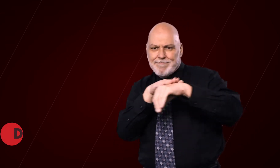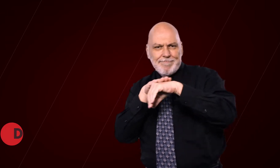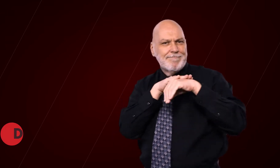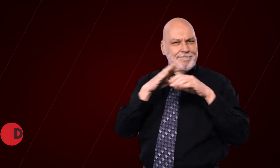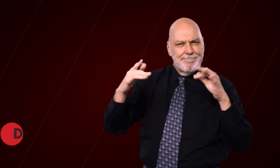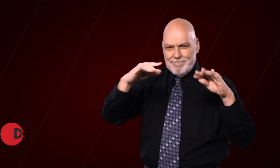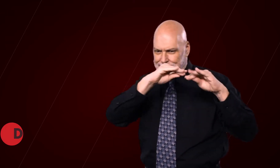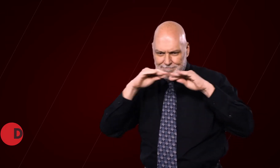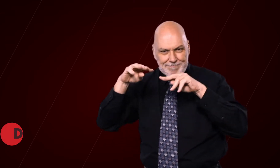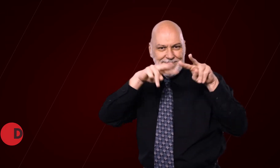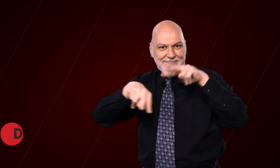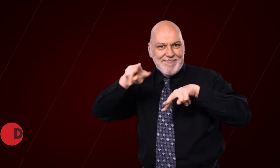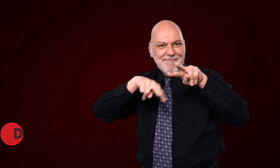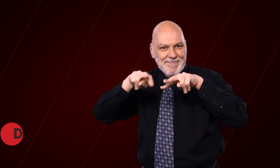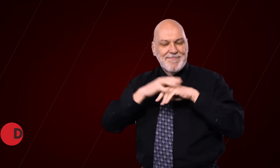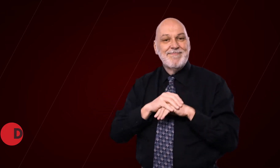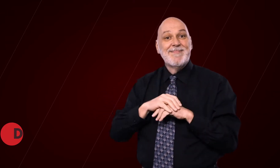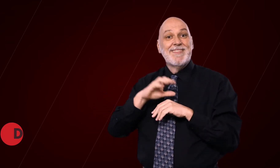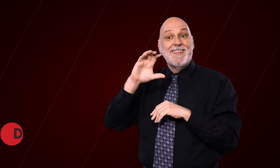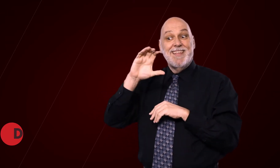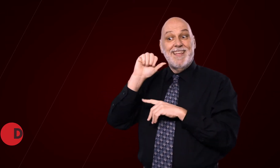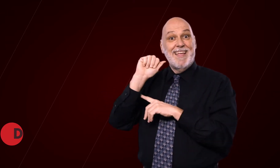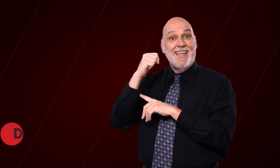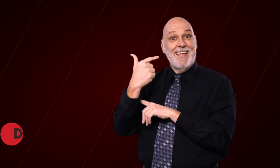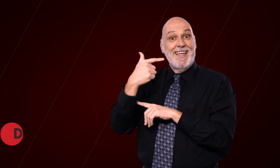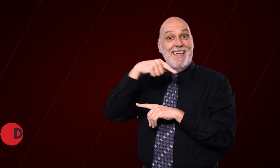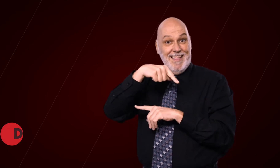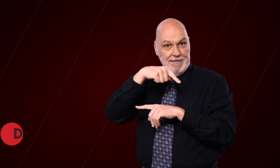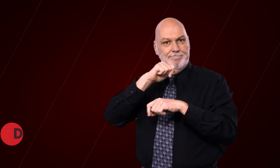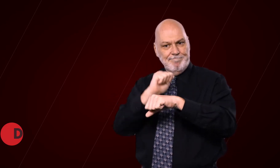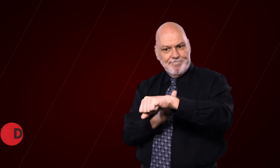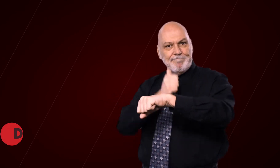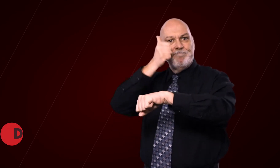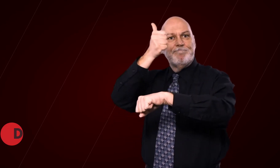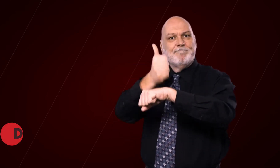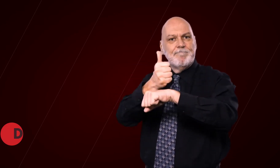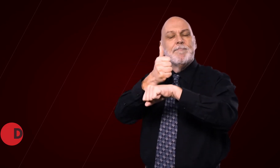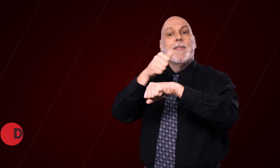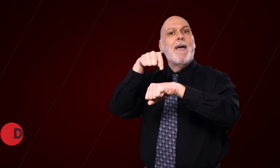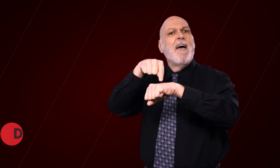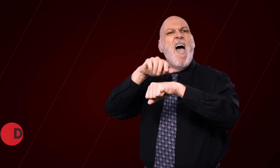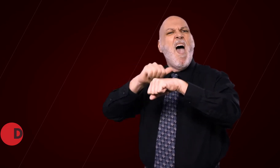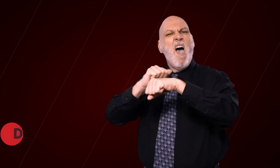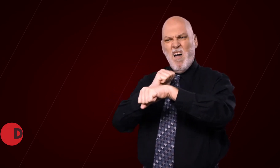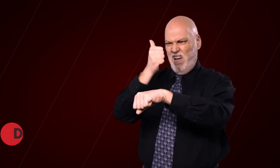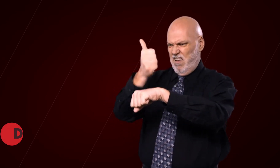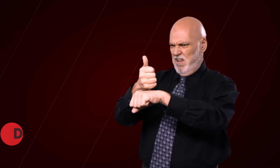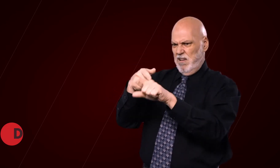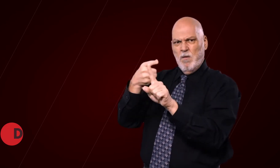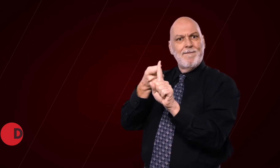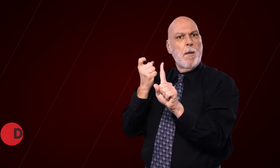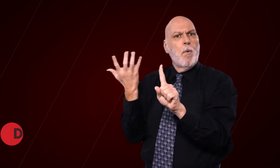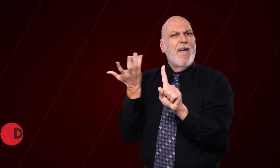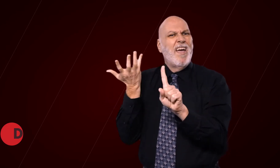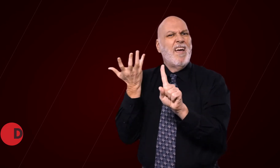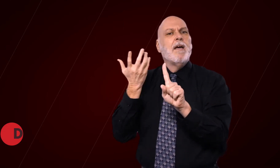The CAG was created as result of feedback during